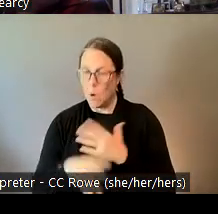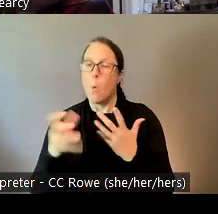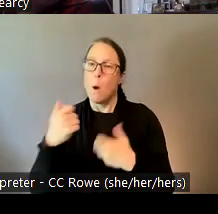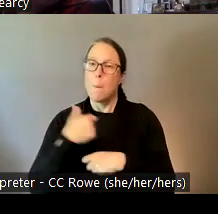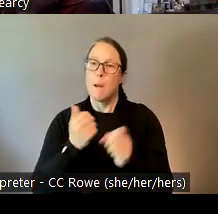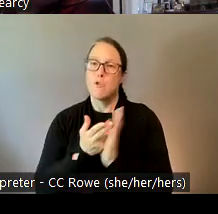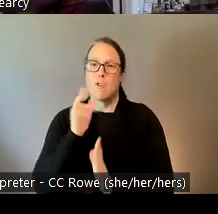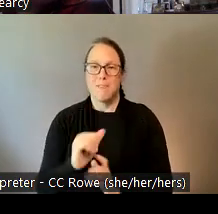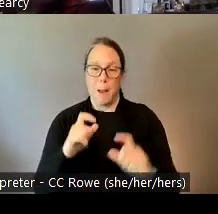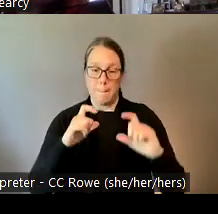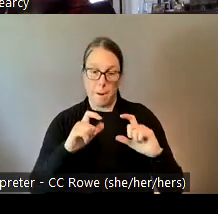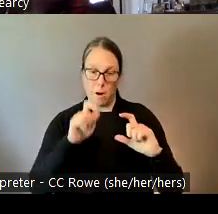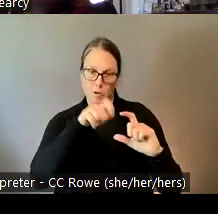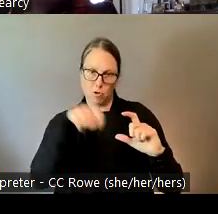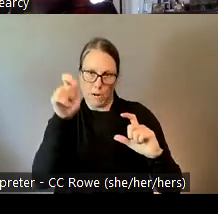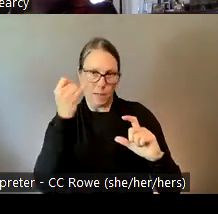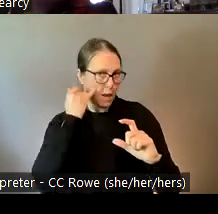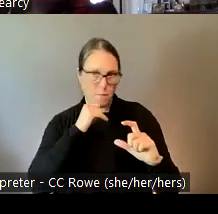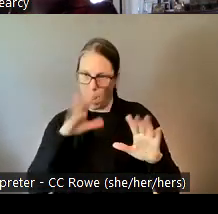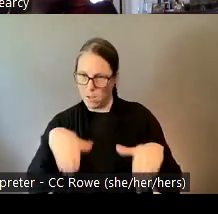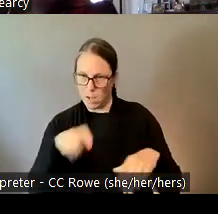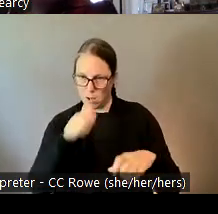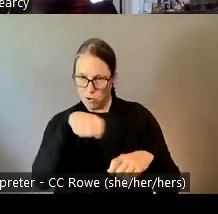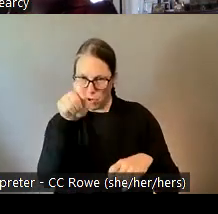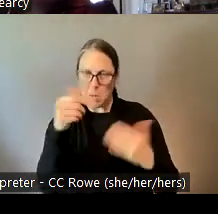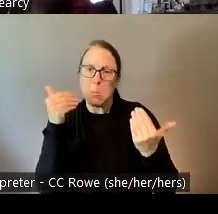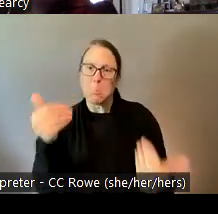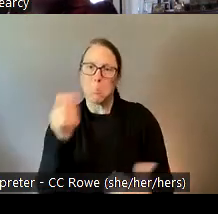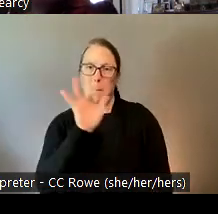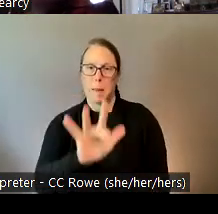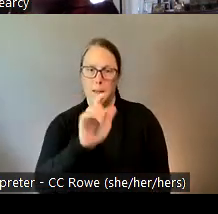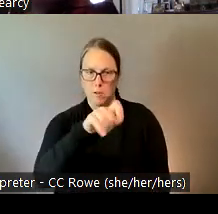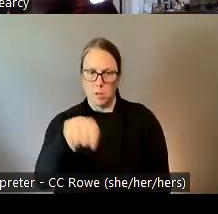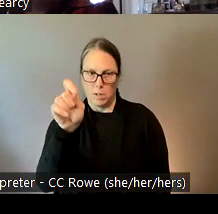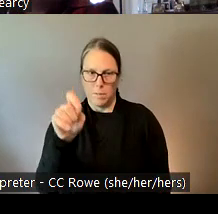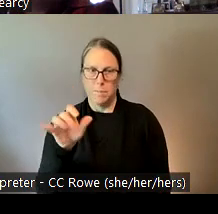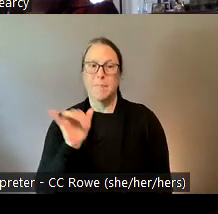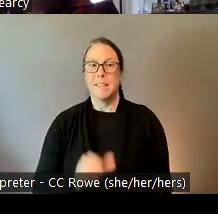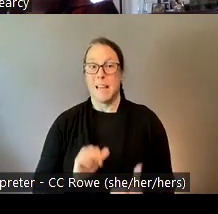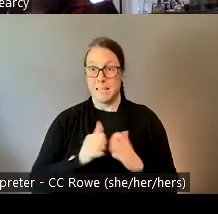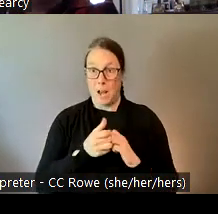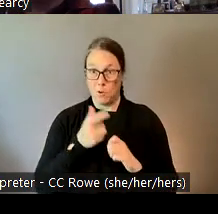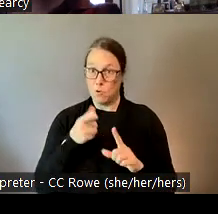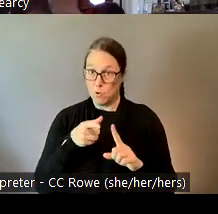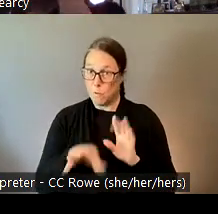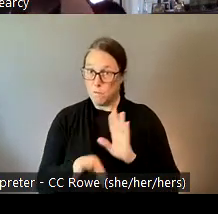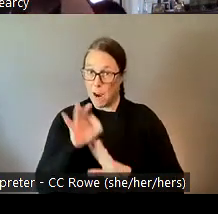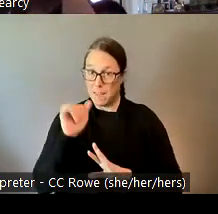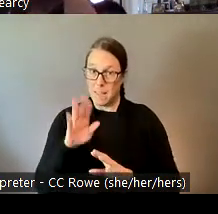If it isn't, then you should check it. This is how you find the super important box to check to make sure that it is tagged for accessibility.